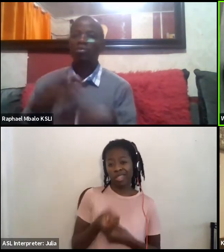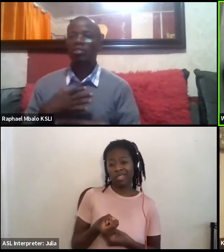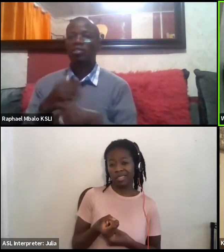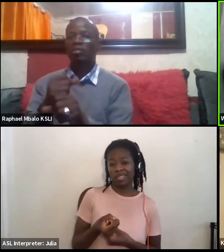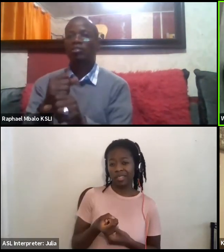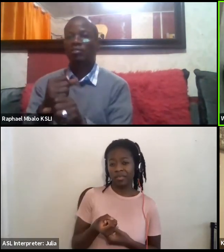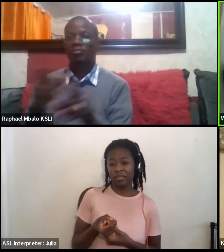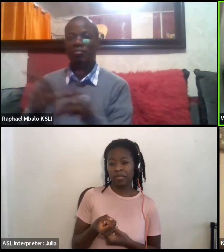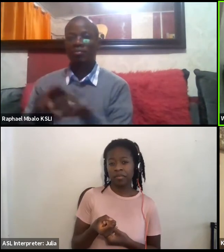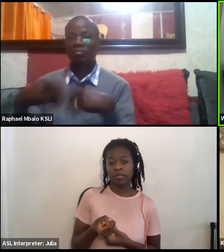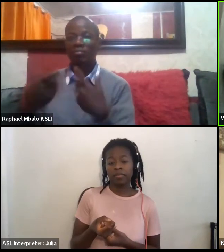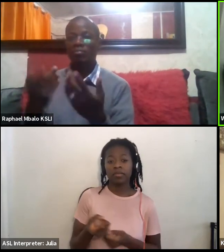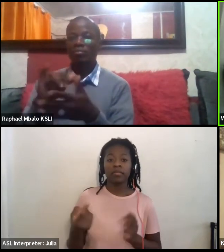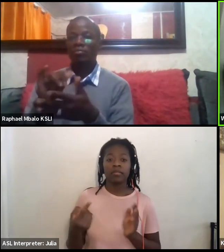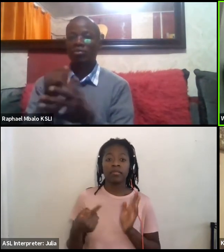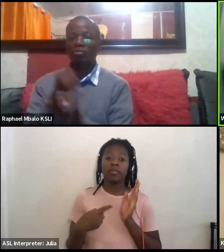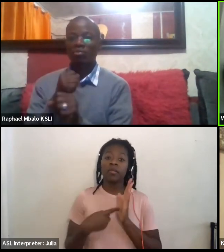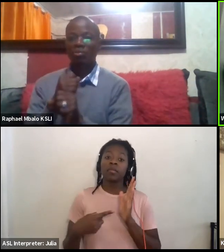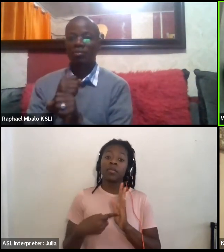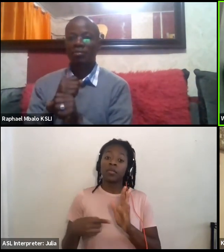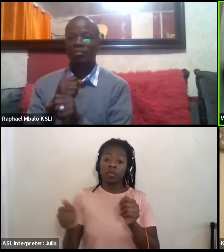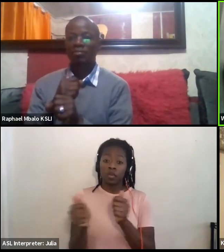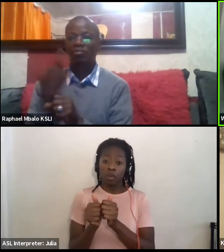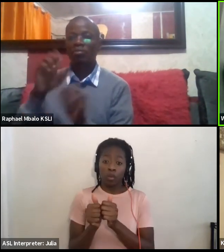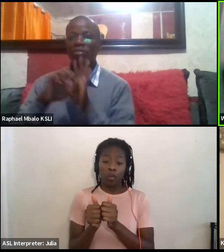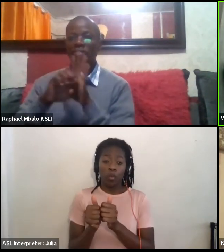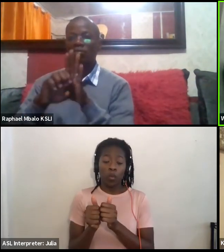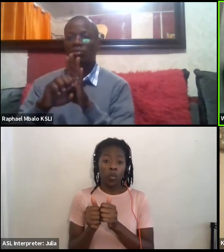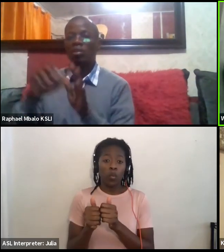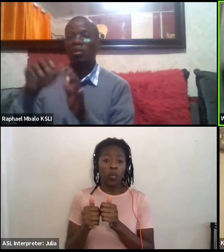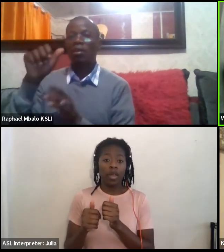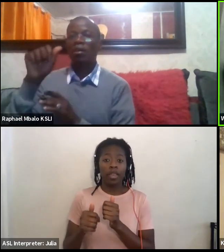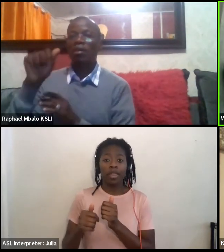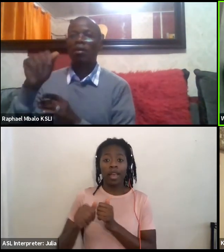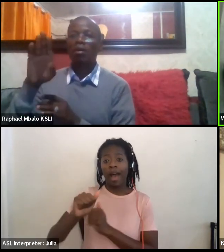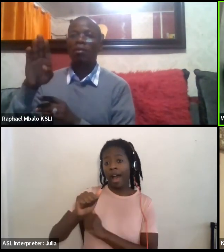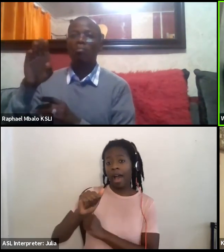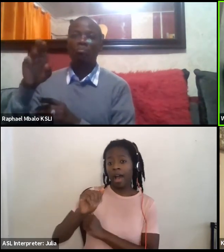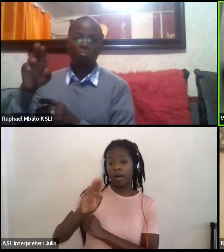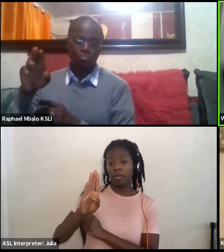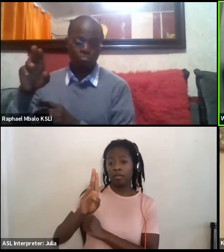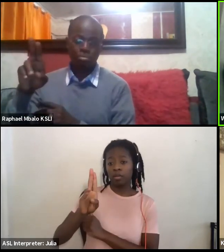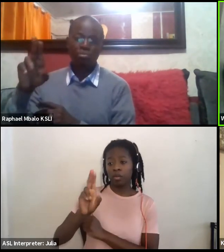like for instance with Abu Sense and Ngartia we used to have like an entire ritual